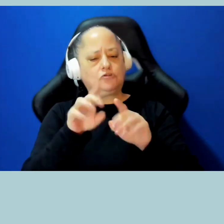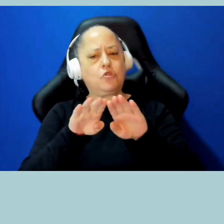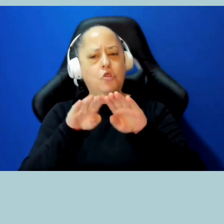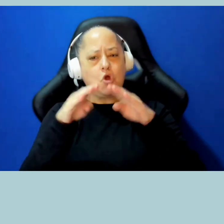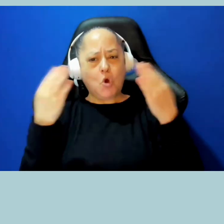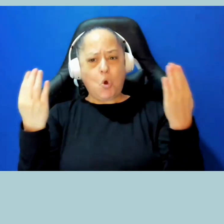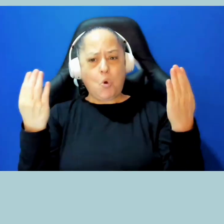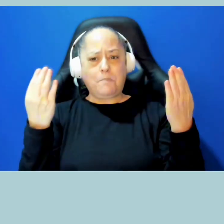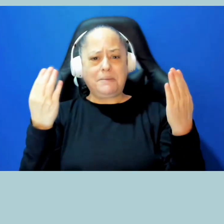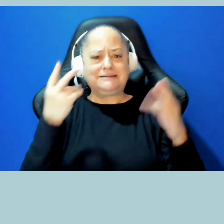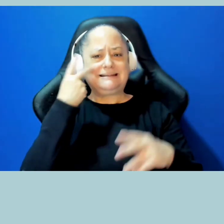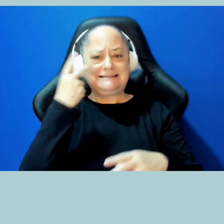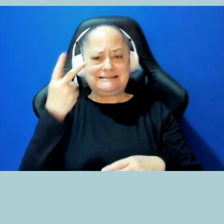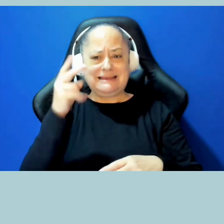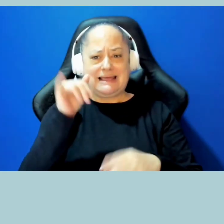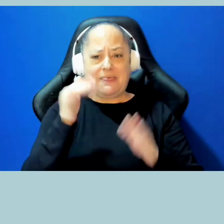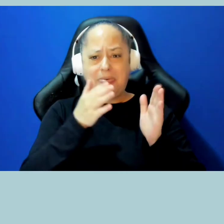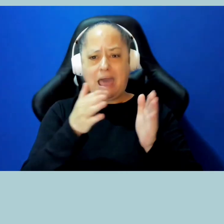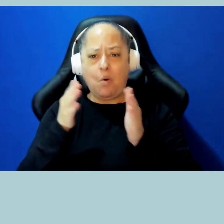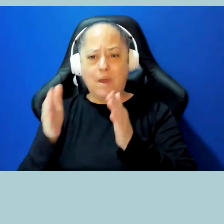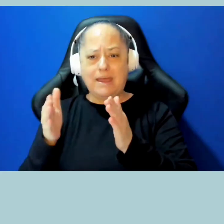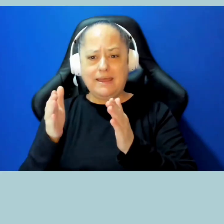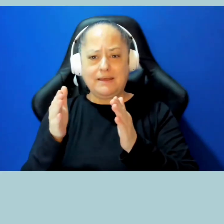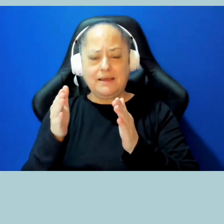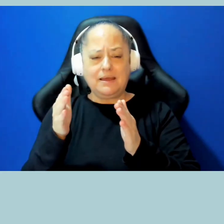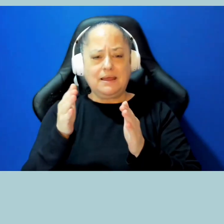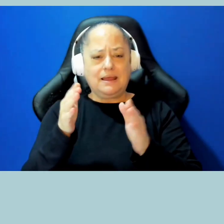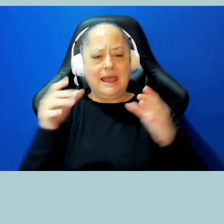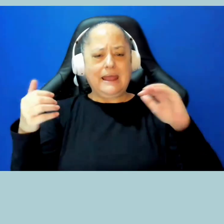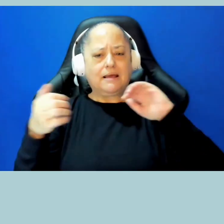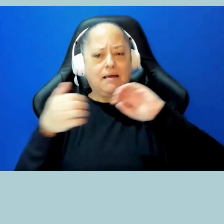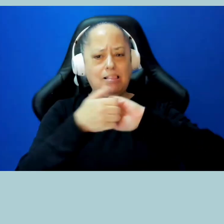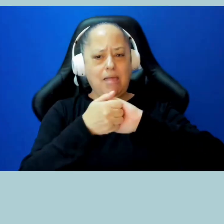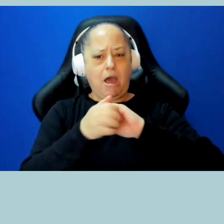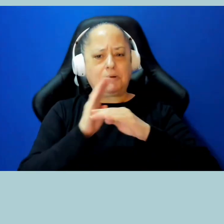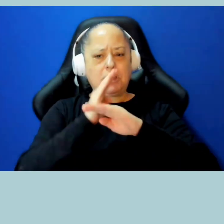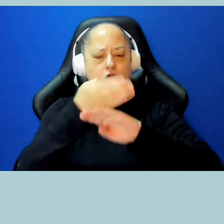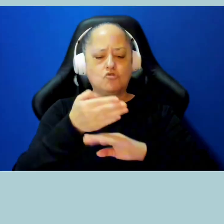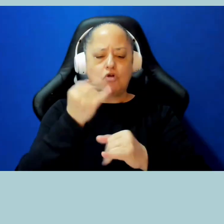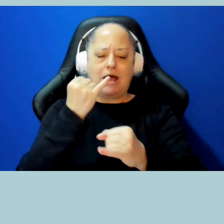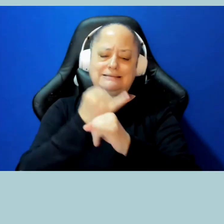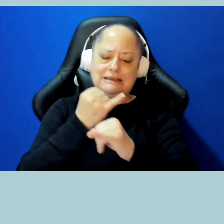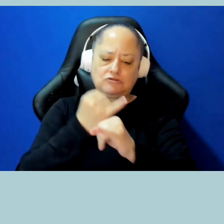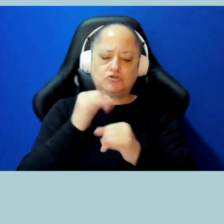seeing it that way and and collaborating across institutes and centers so sorry i don't have more